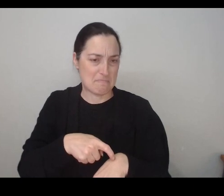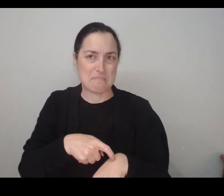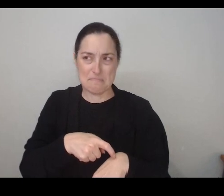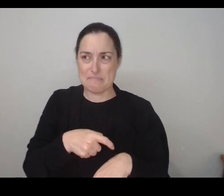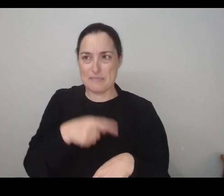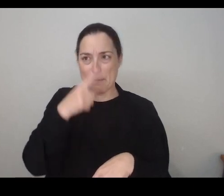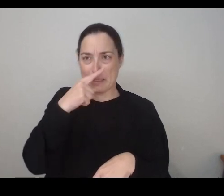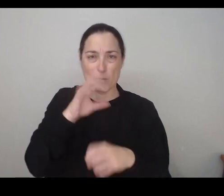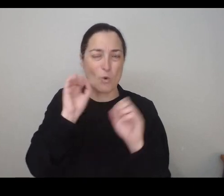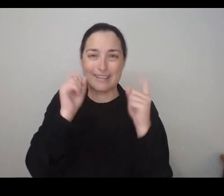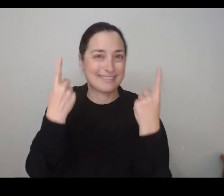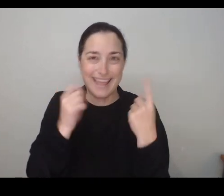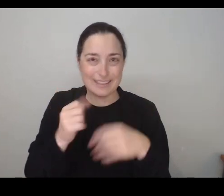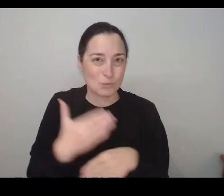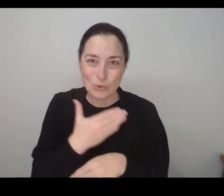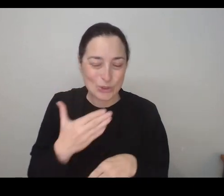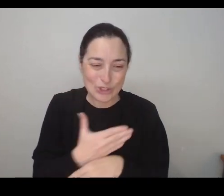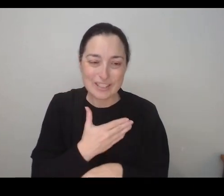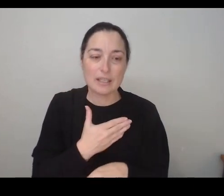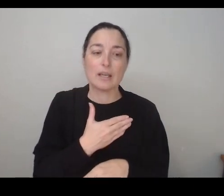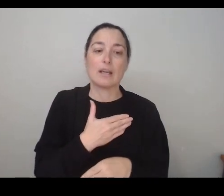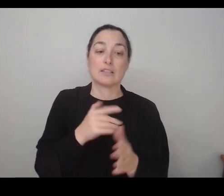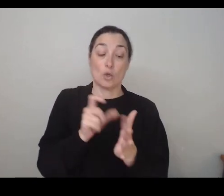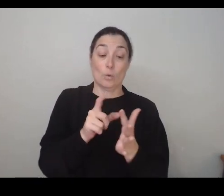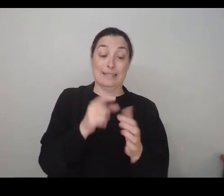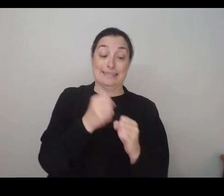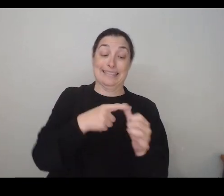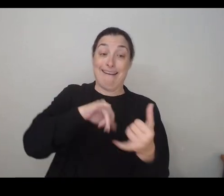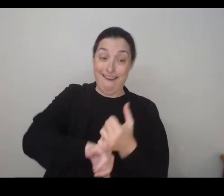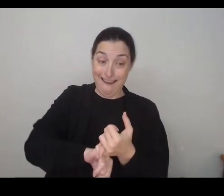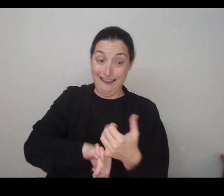So Degas bought, really,